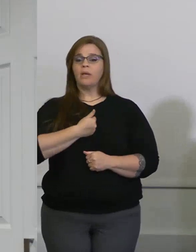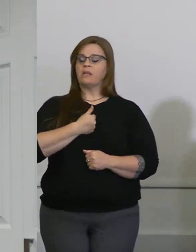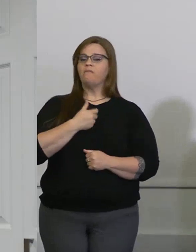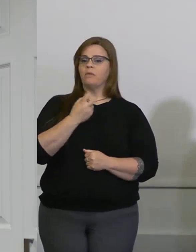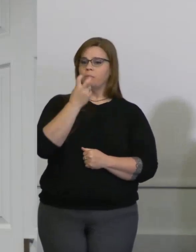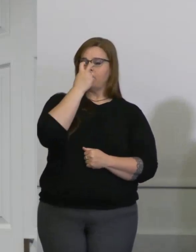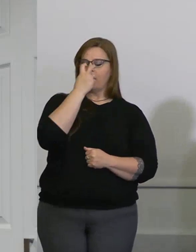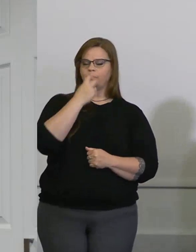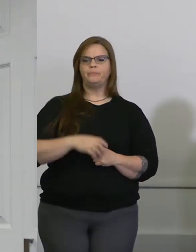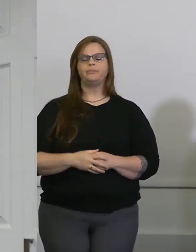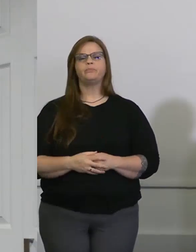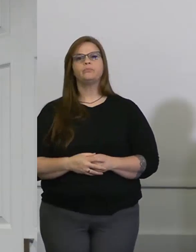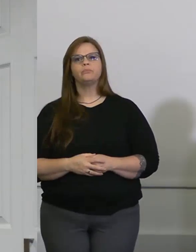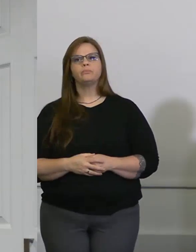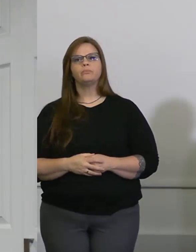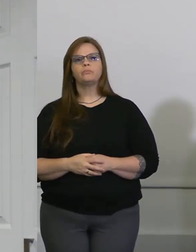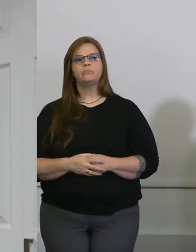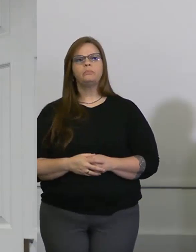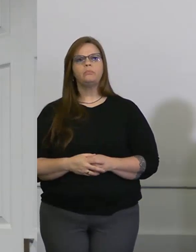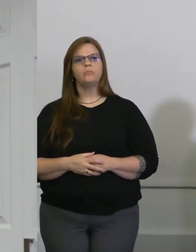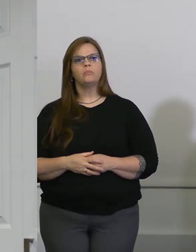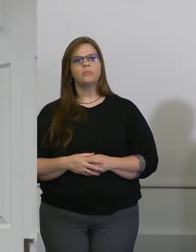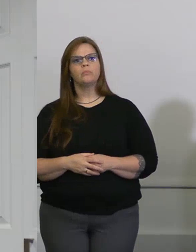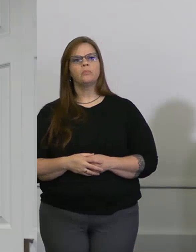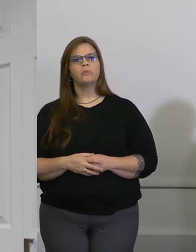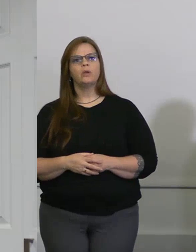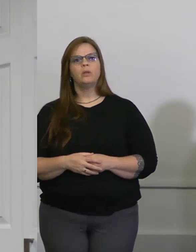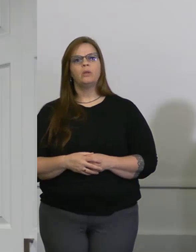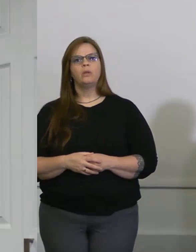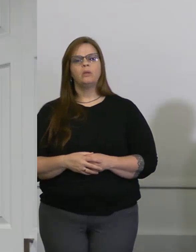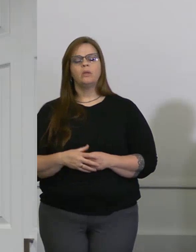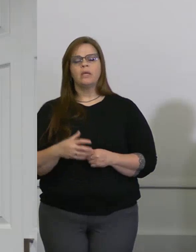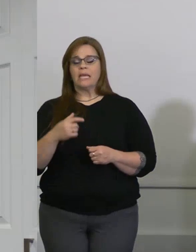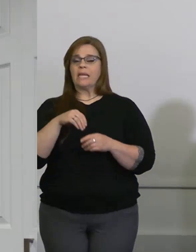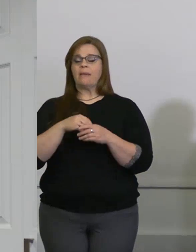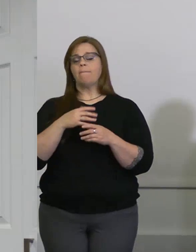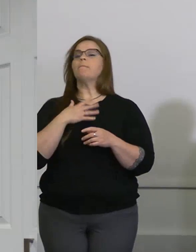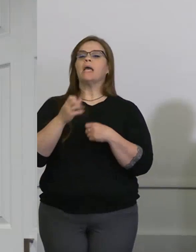I've been driving you know in my years of driving accessibility